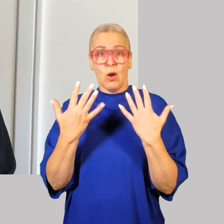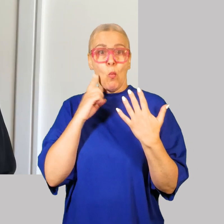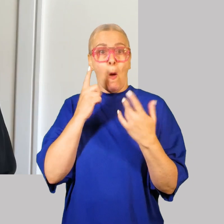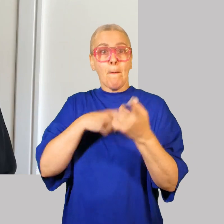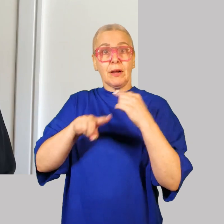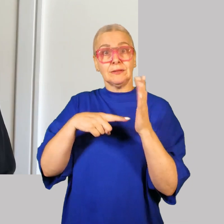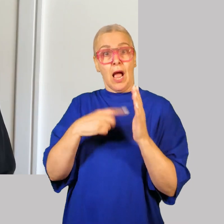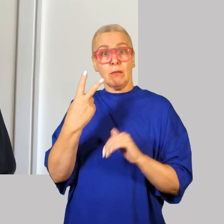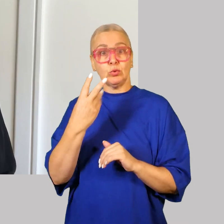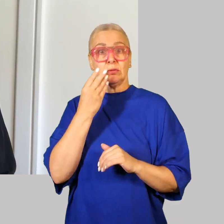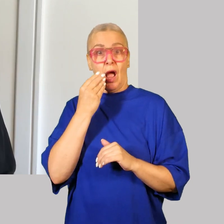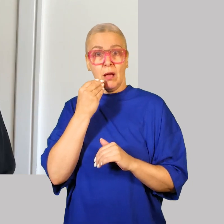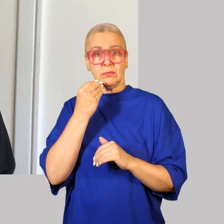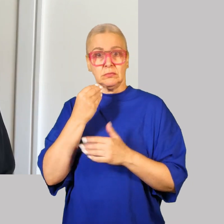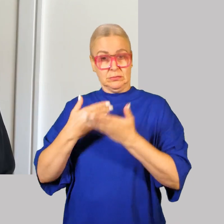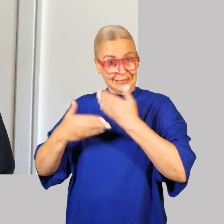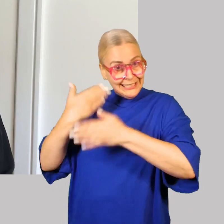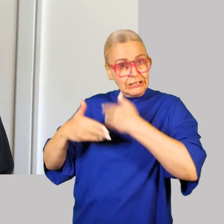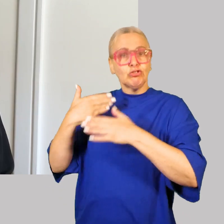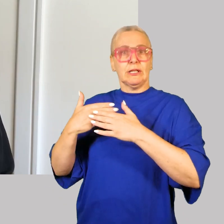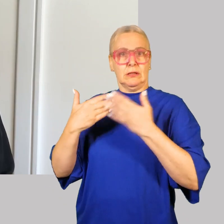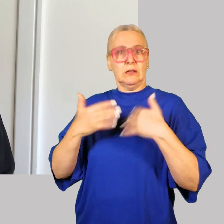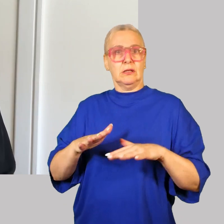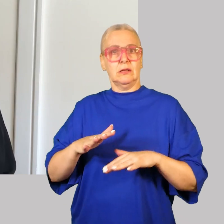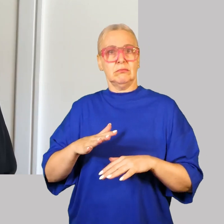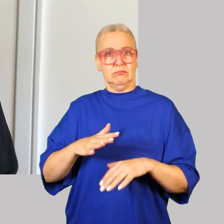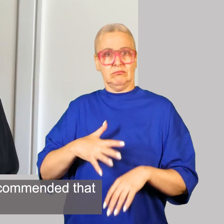have a history of gestational diabetes.